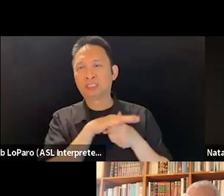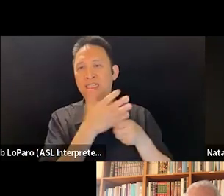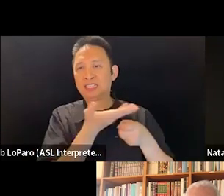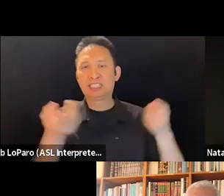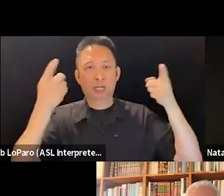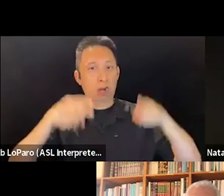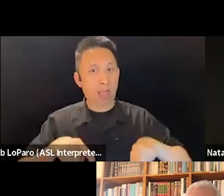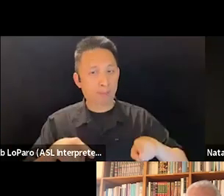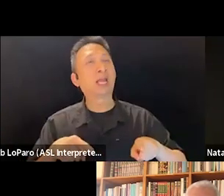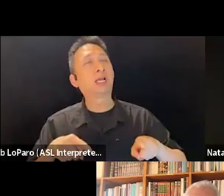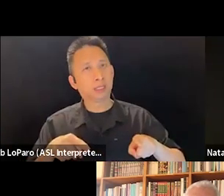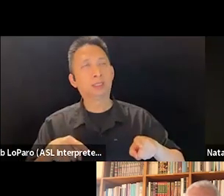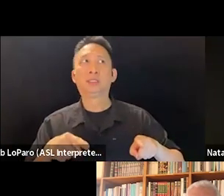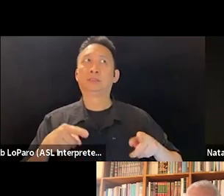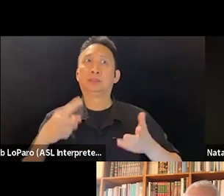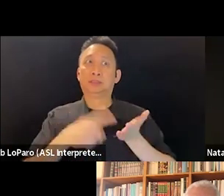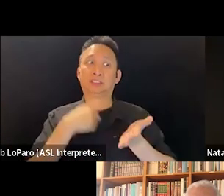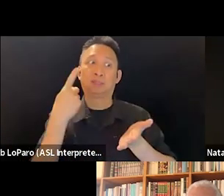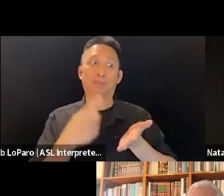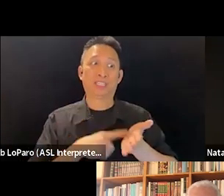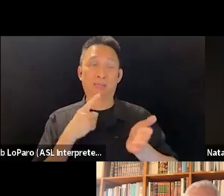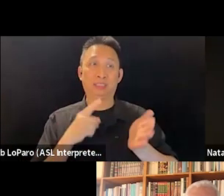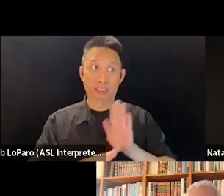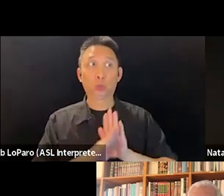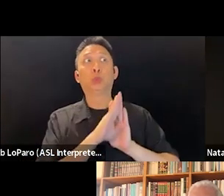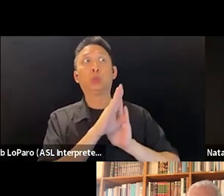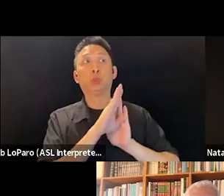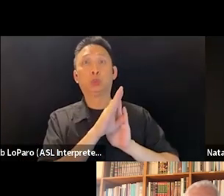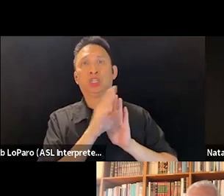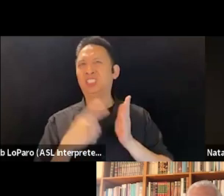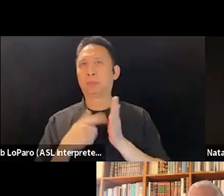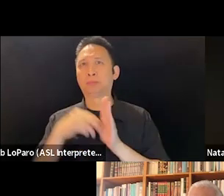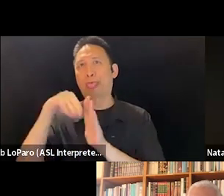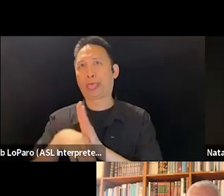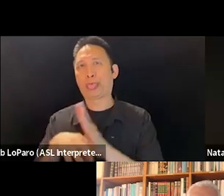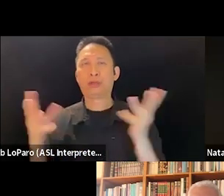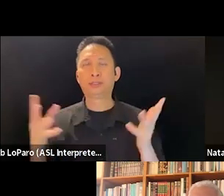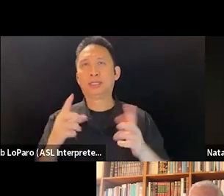Everything, every day there is some new events new things, change in power, change on society,